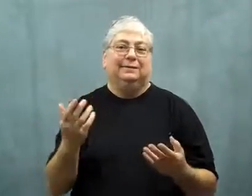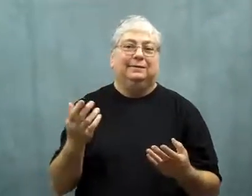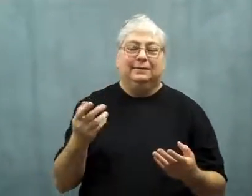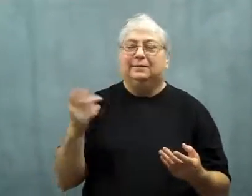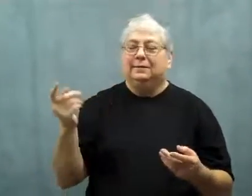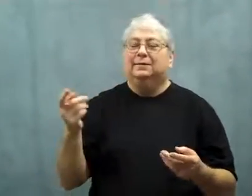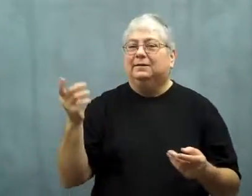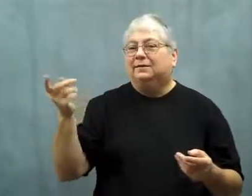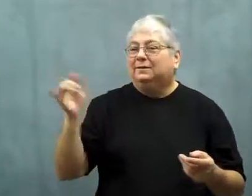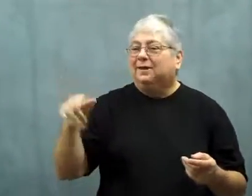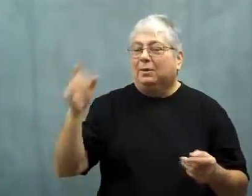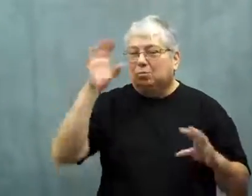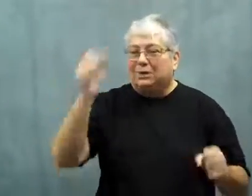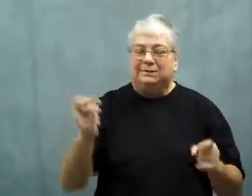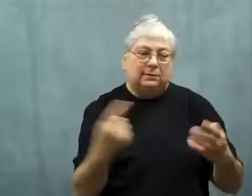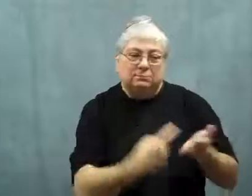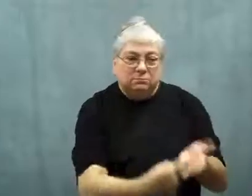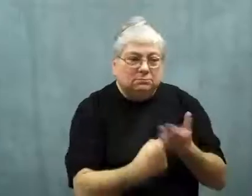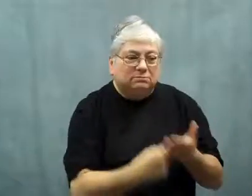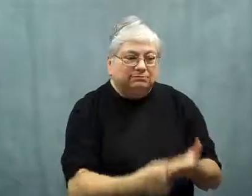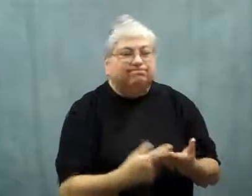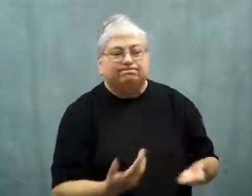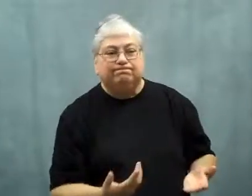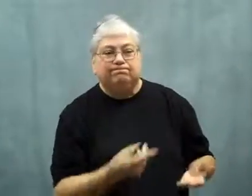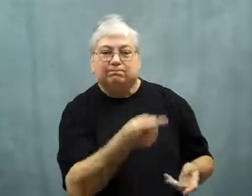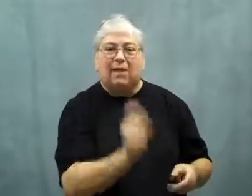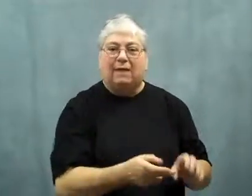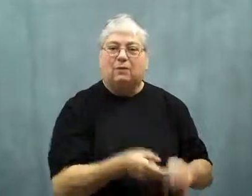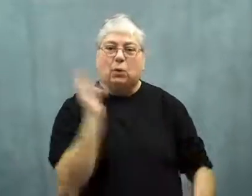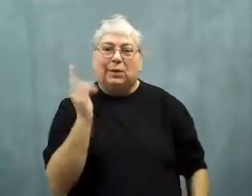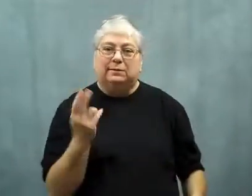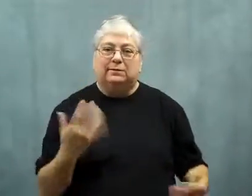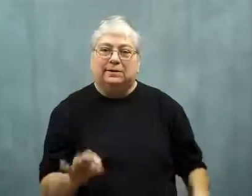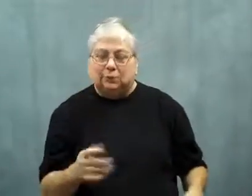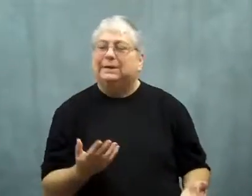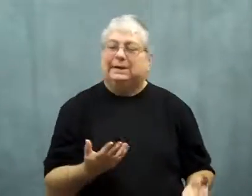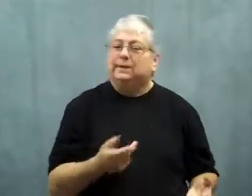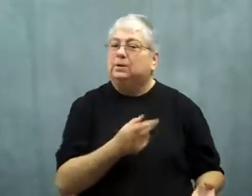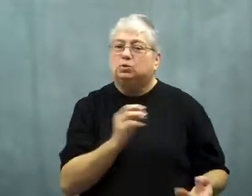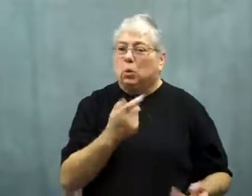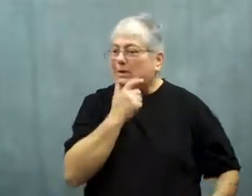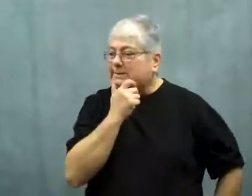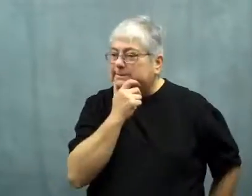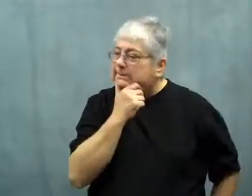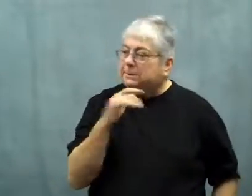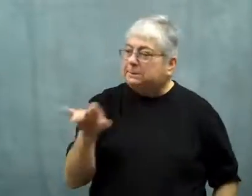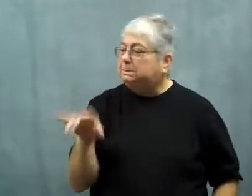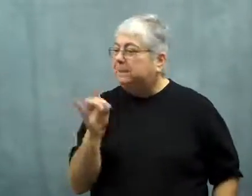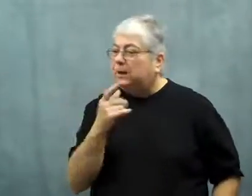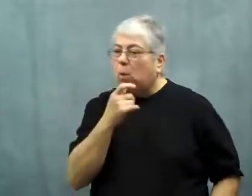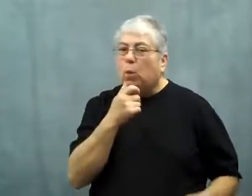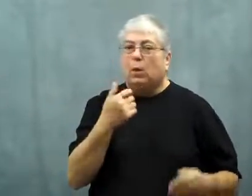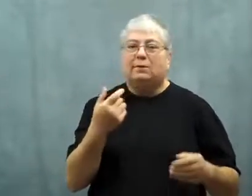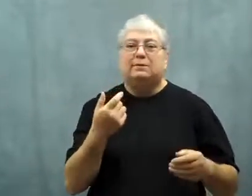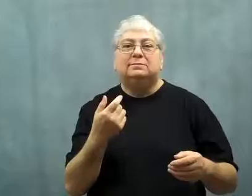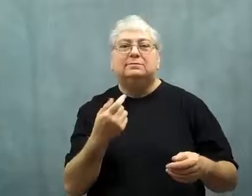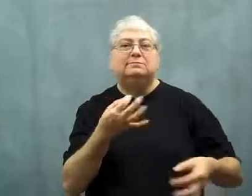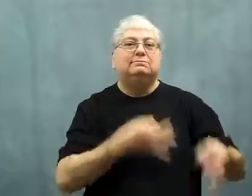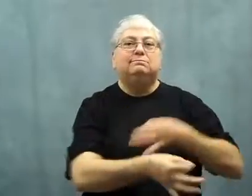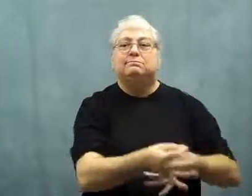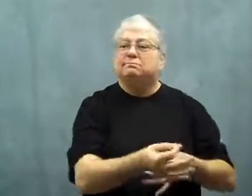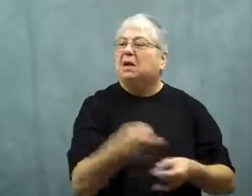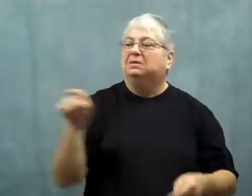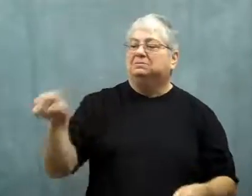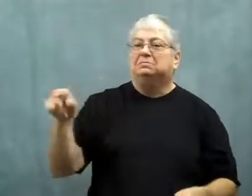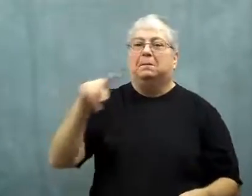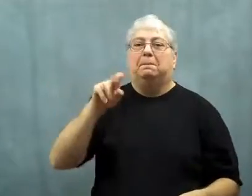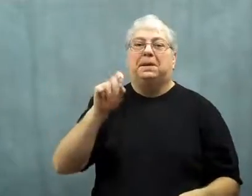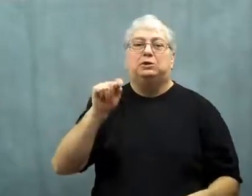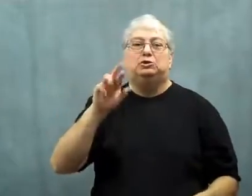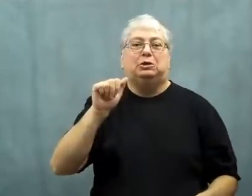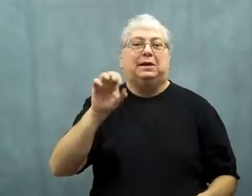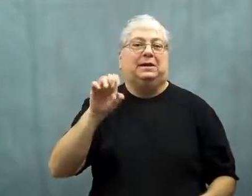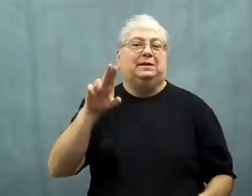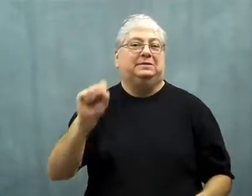The President discussed it with him, and he had to resign.